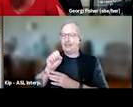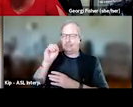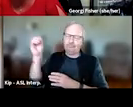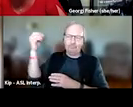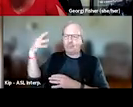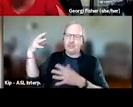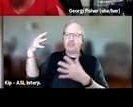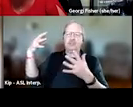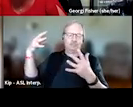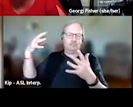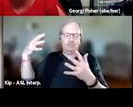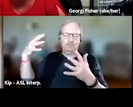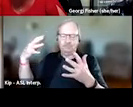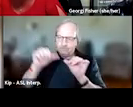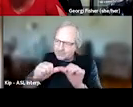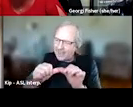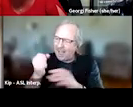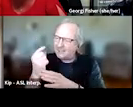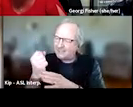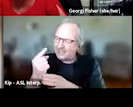in understanding that we all have challenges.